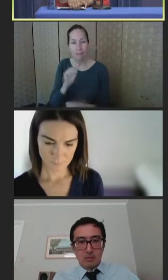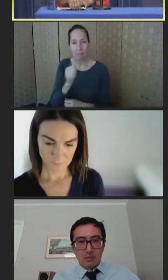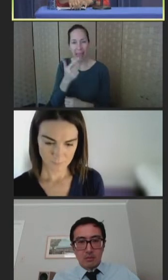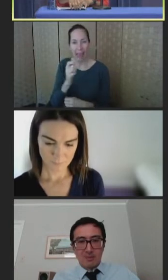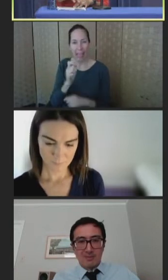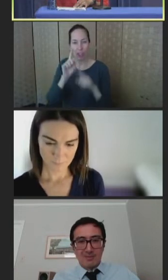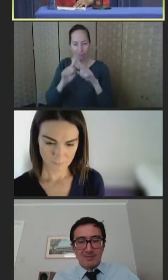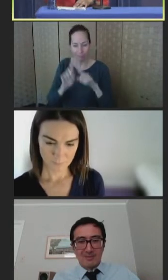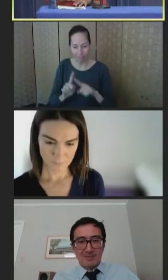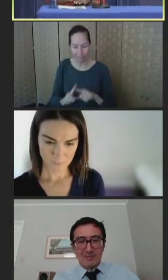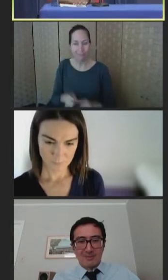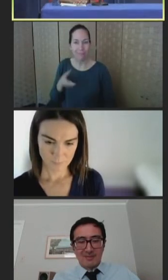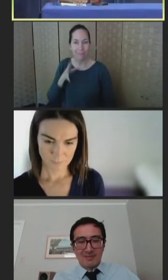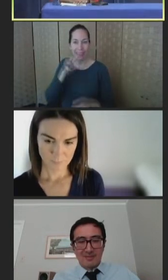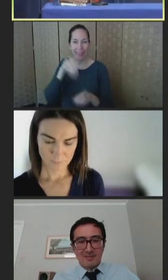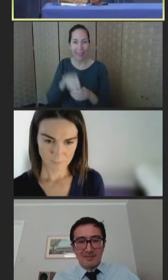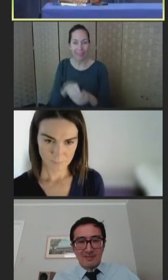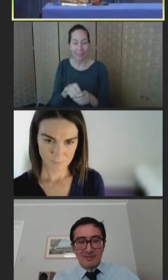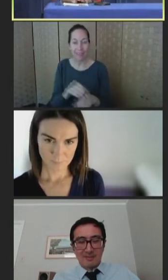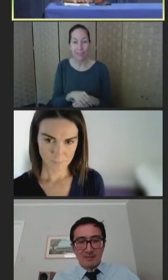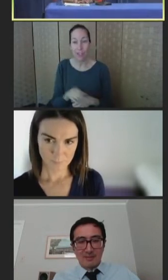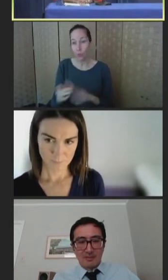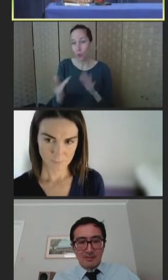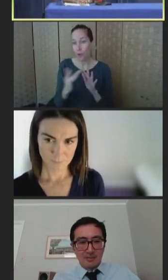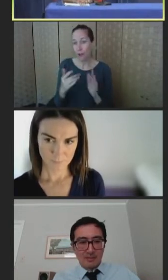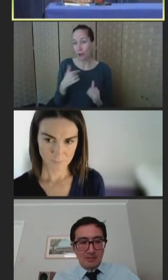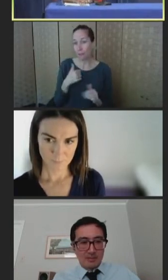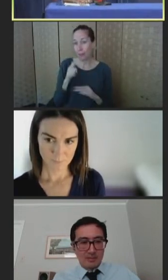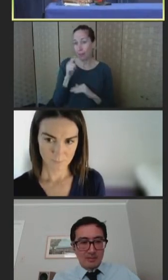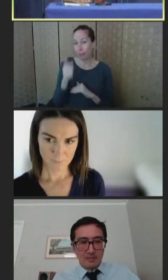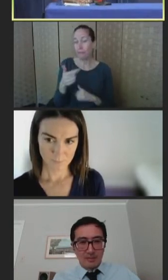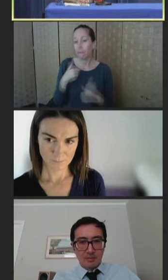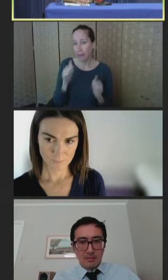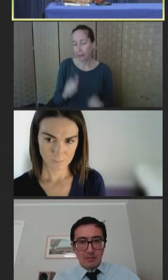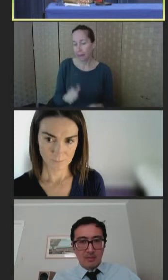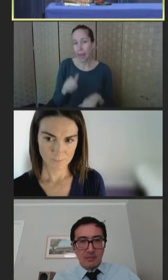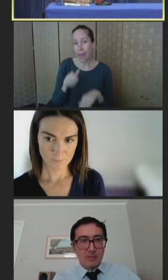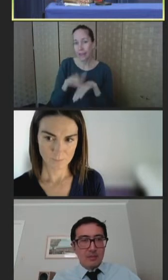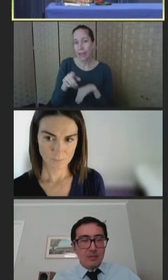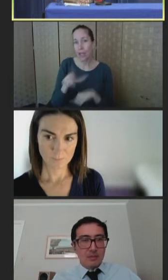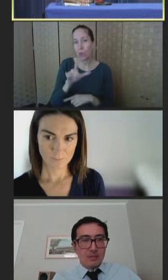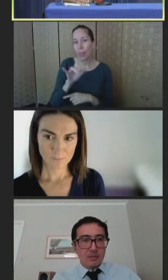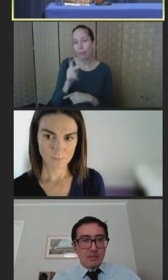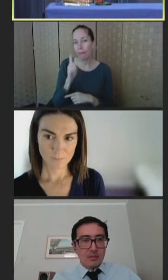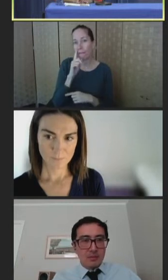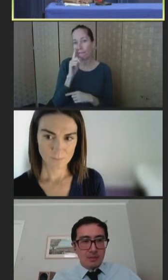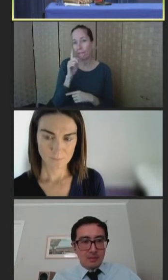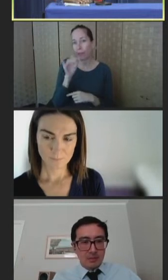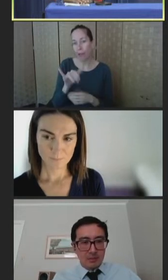or you know, offline, I can probably -- I can get you the links to those papers and the life tables.